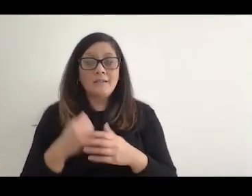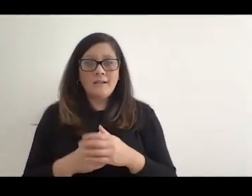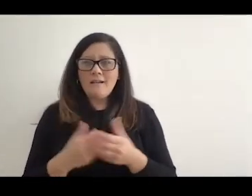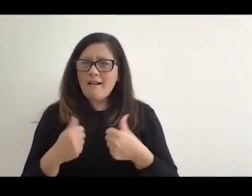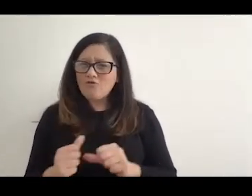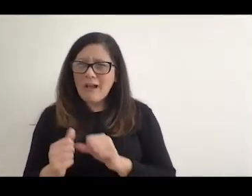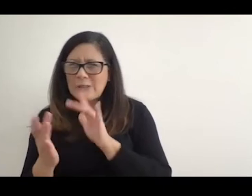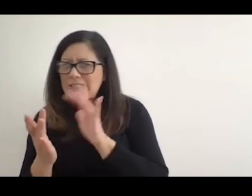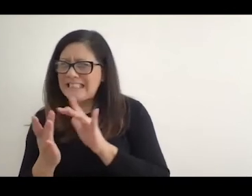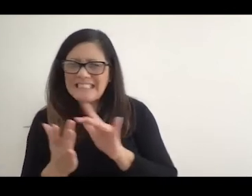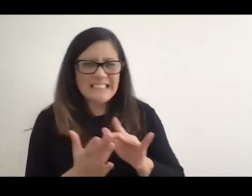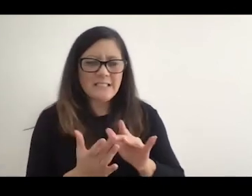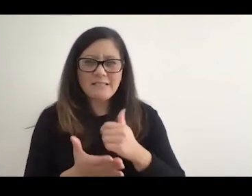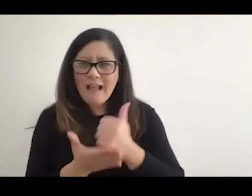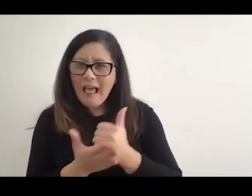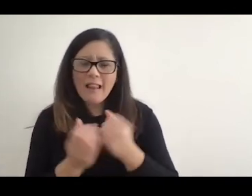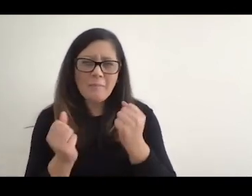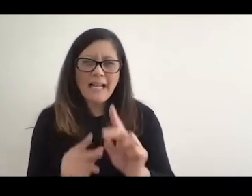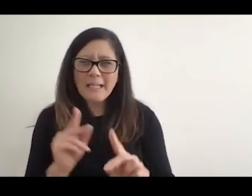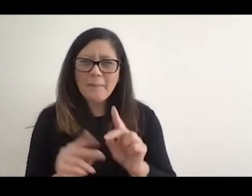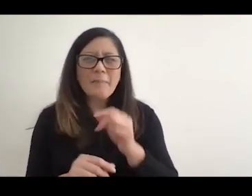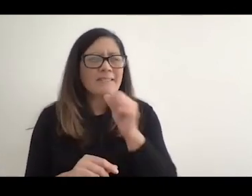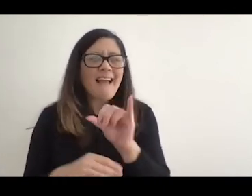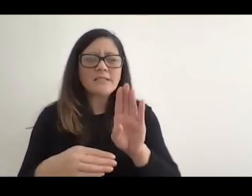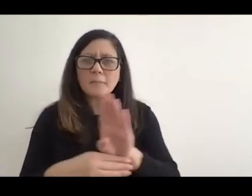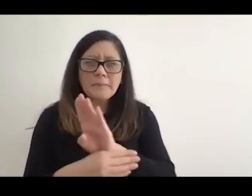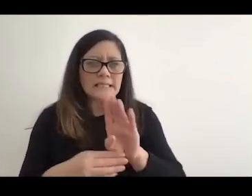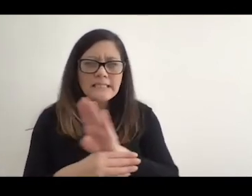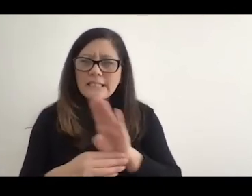Helping as many people as I could, not as a business, not as a desire